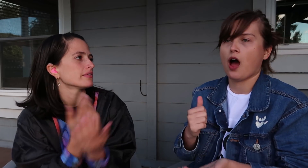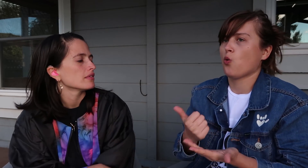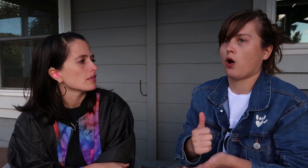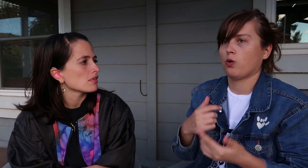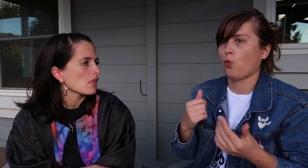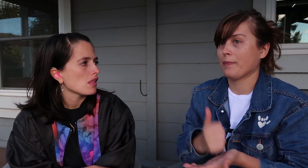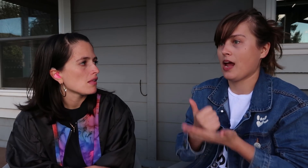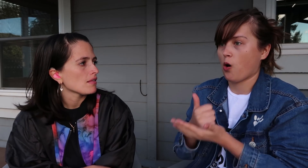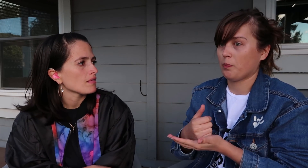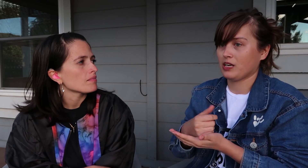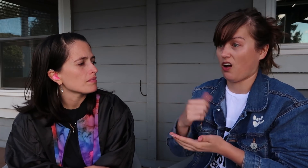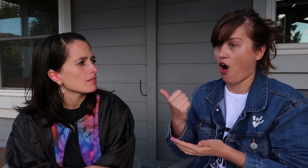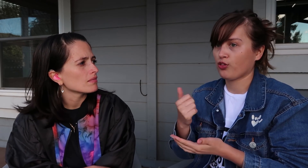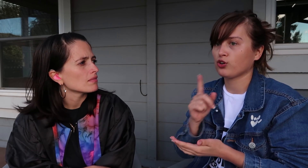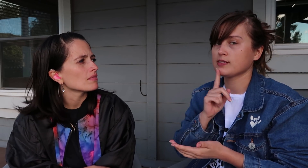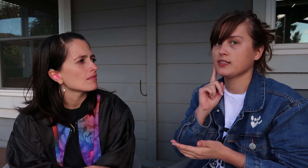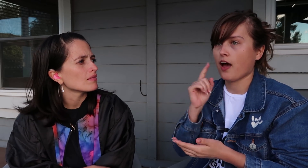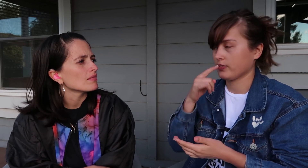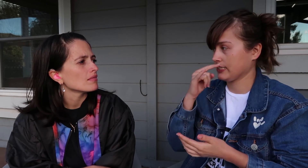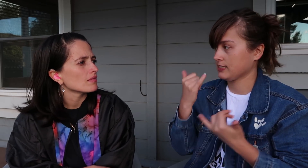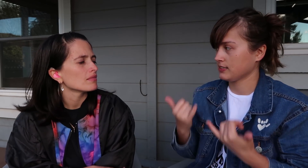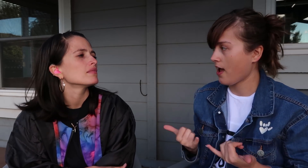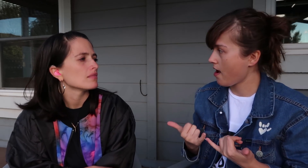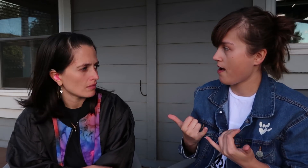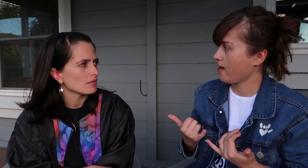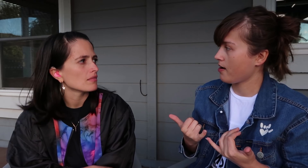Would I have been inspired to help other deaf kids like me now?